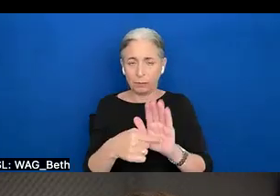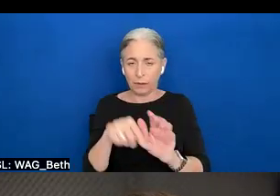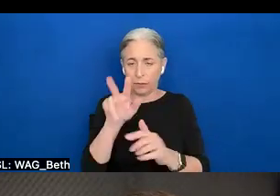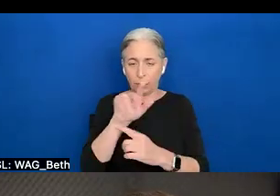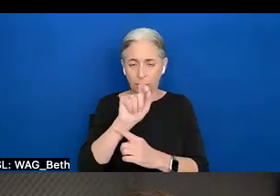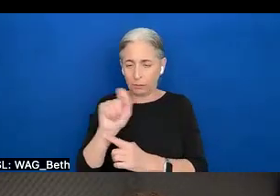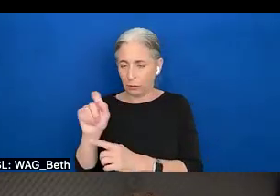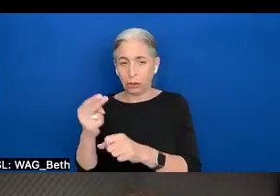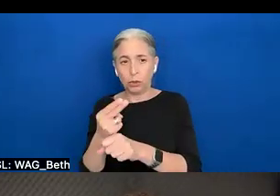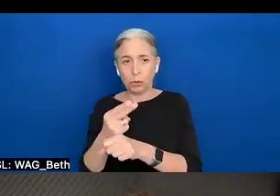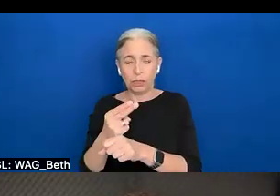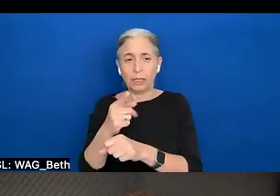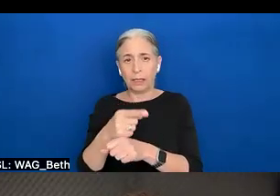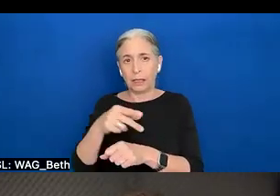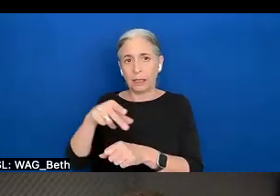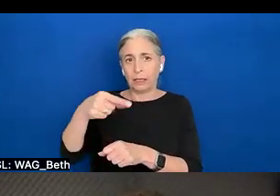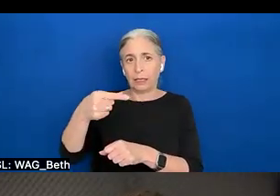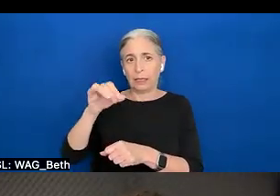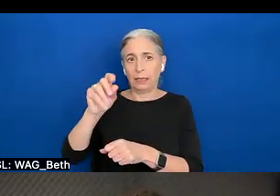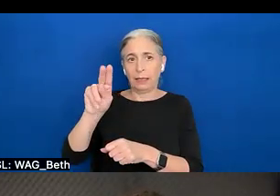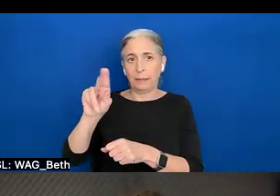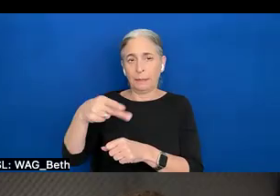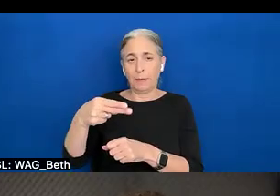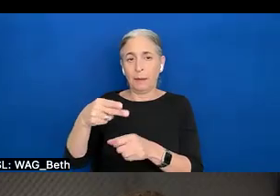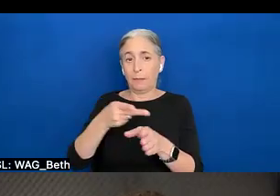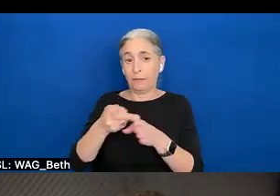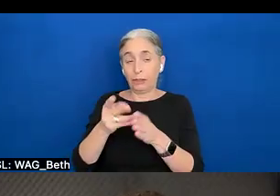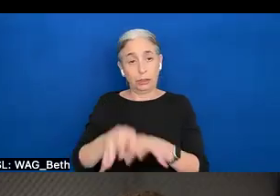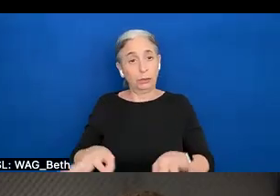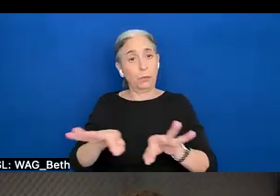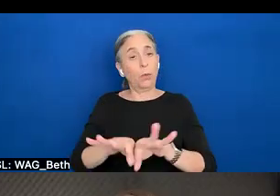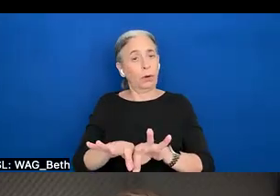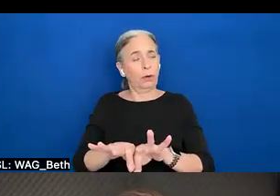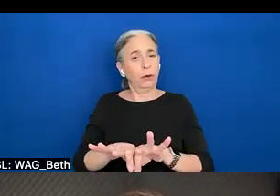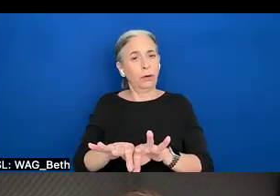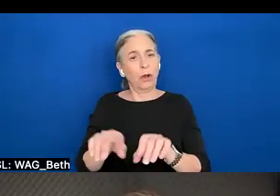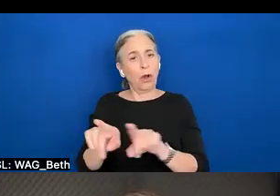Using glyph professionally is very important, even also